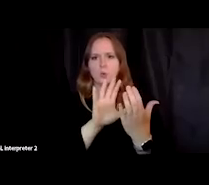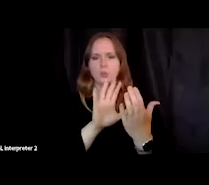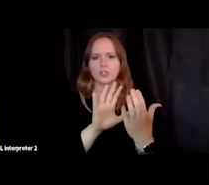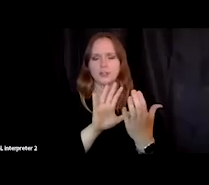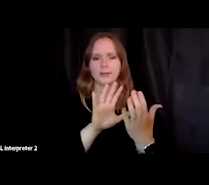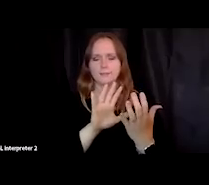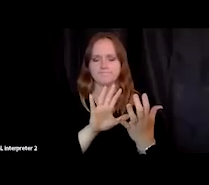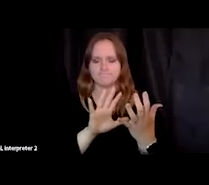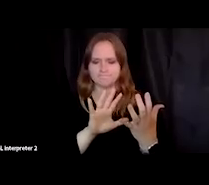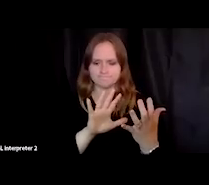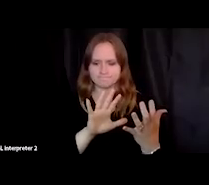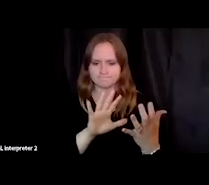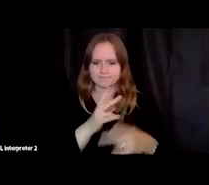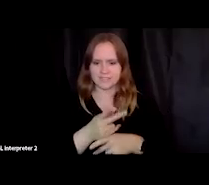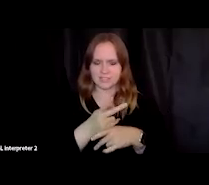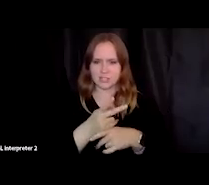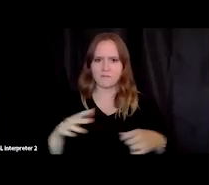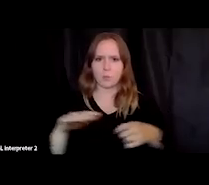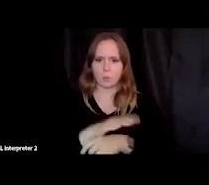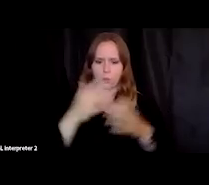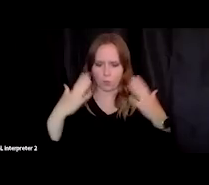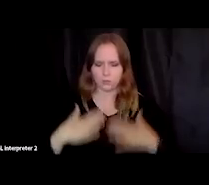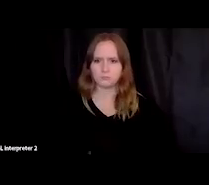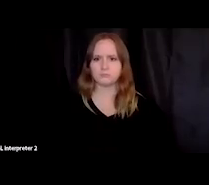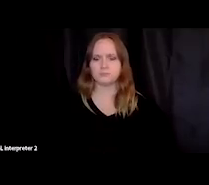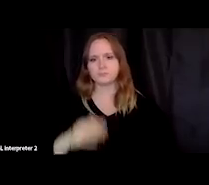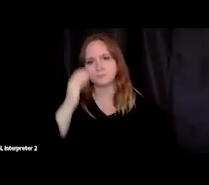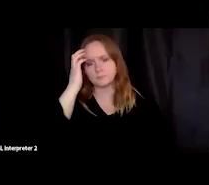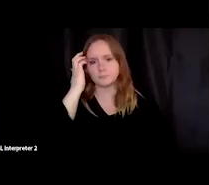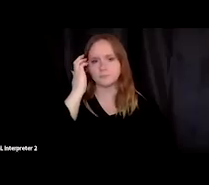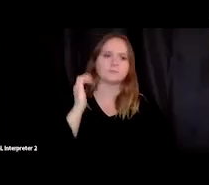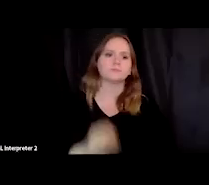sphere and moving forward, a brief review